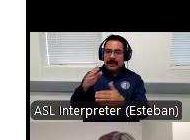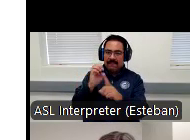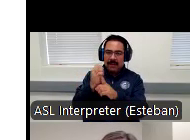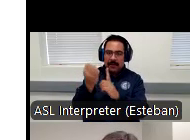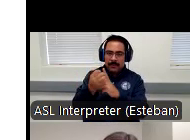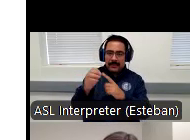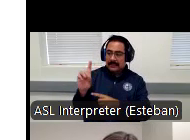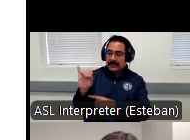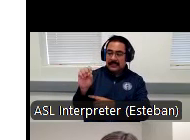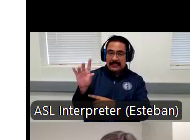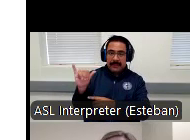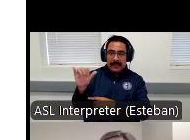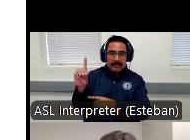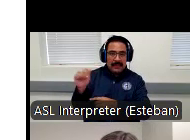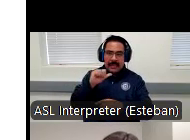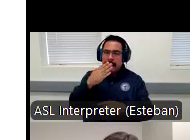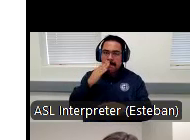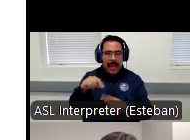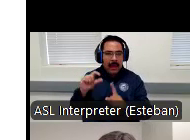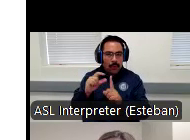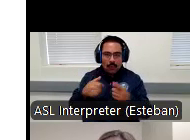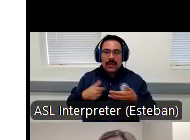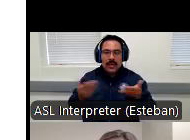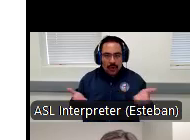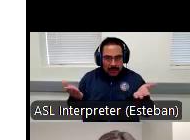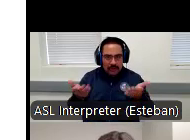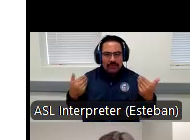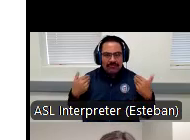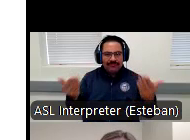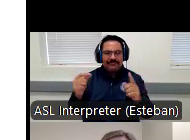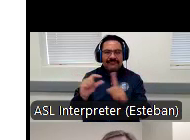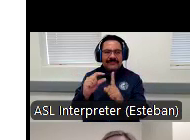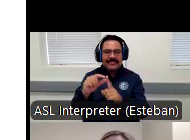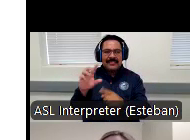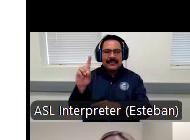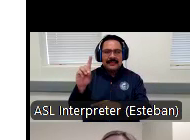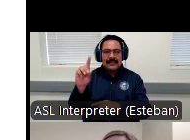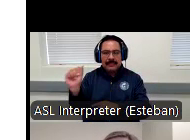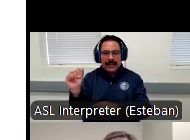to talk about disability, and we encourage you to do so. Sometimes people will kind of dance around